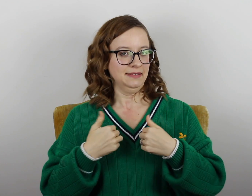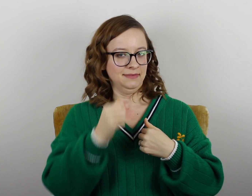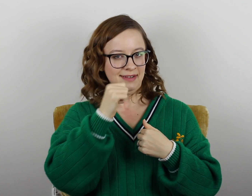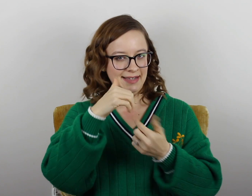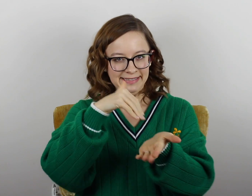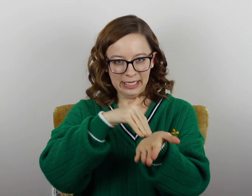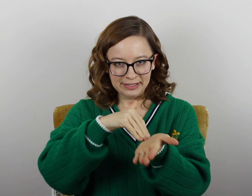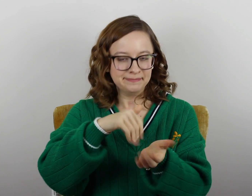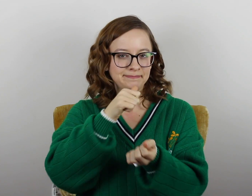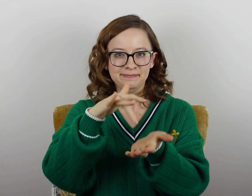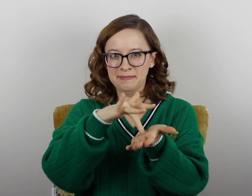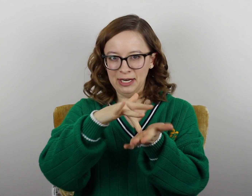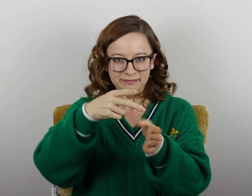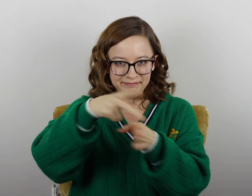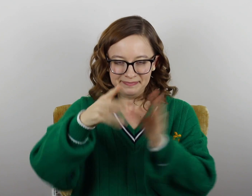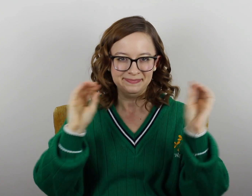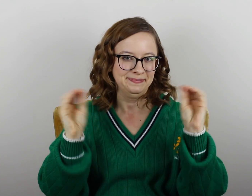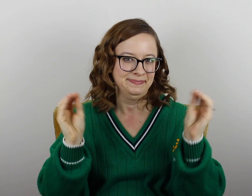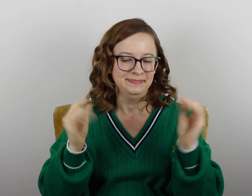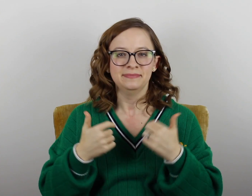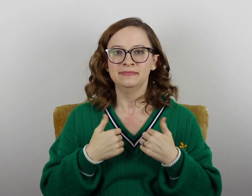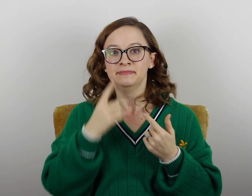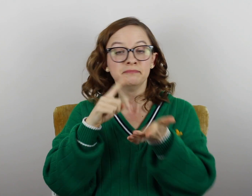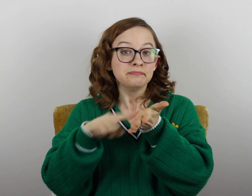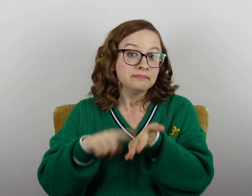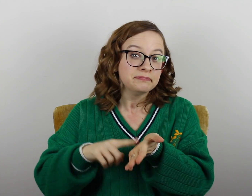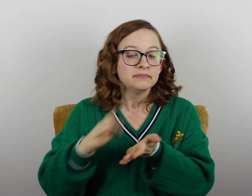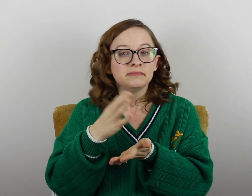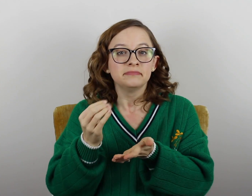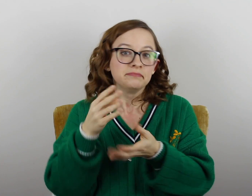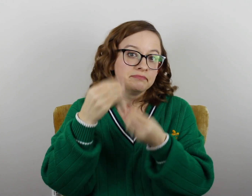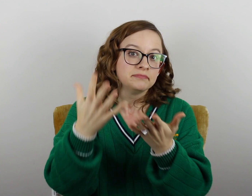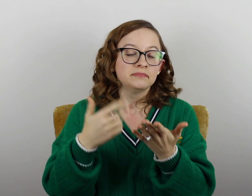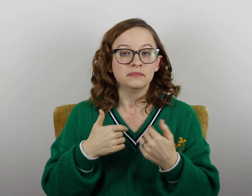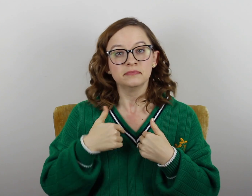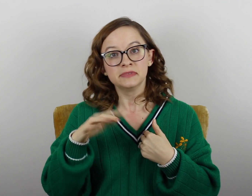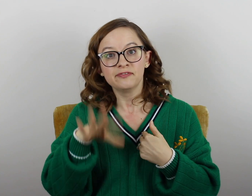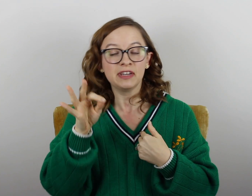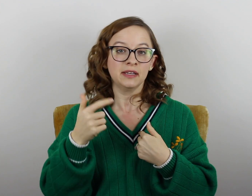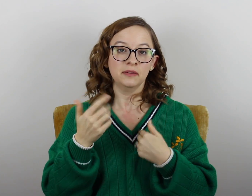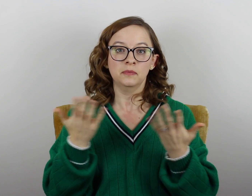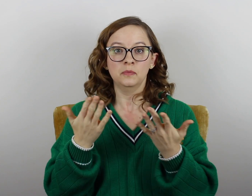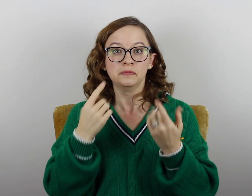I am not a doctor, nor am I a medical professional. I've just done research and I'm providing you the information that I've found